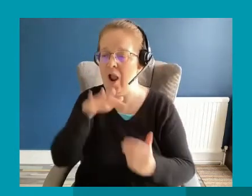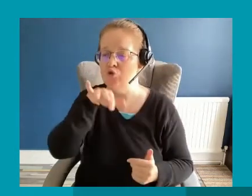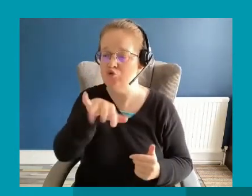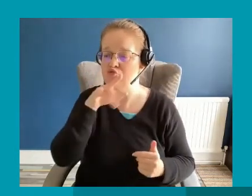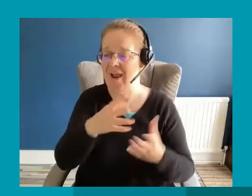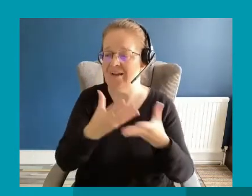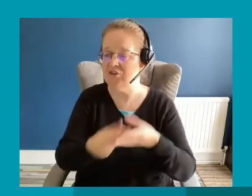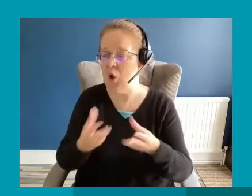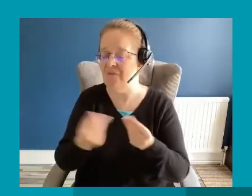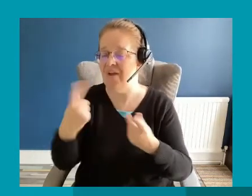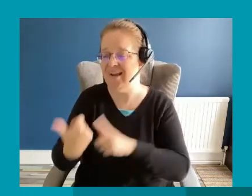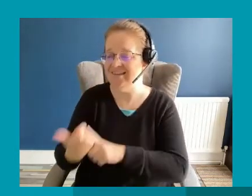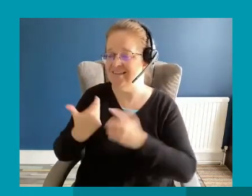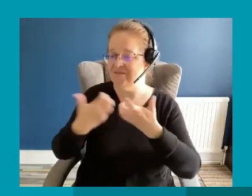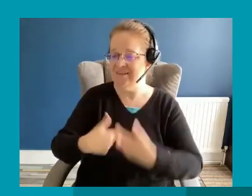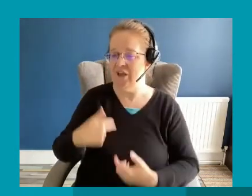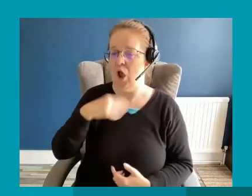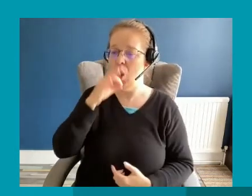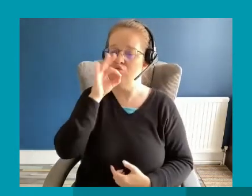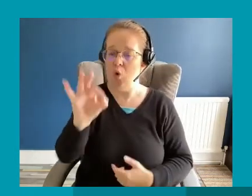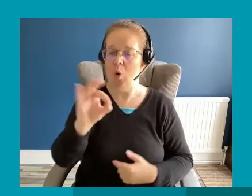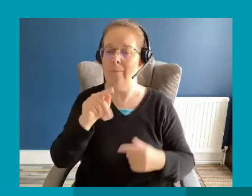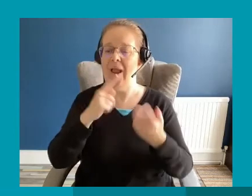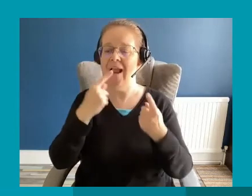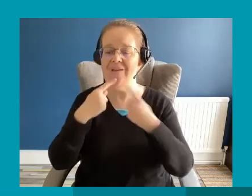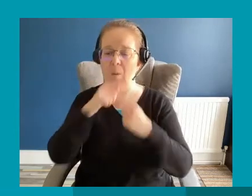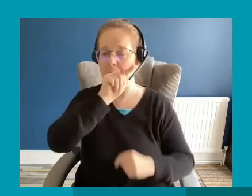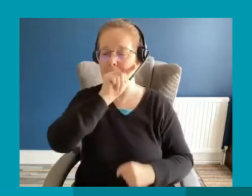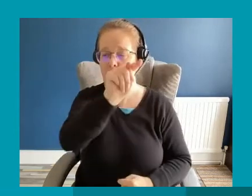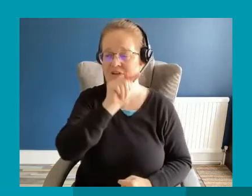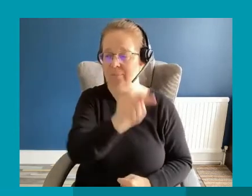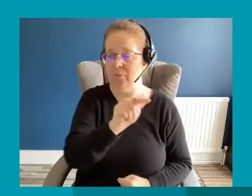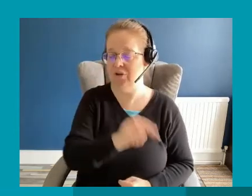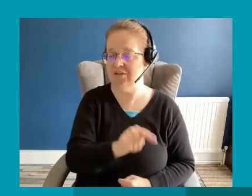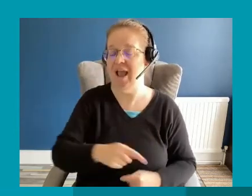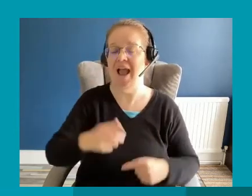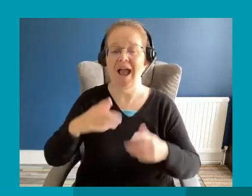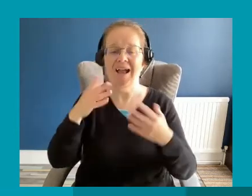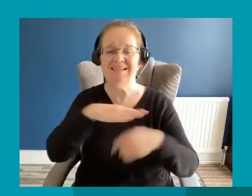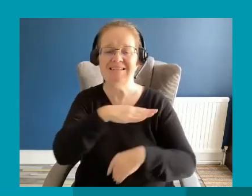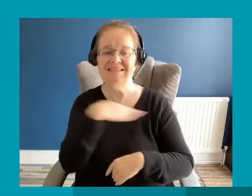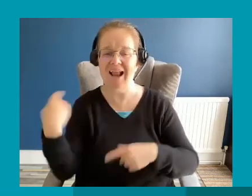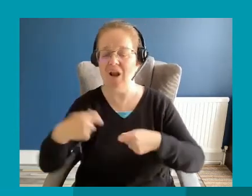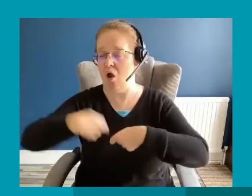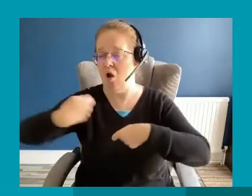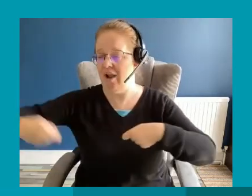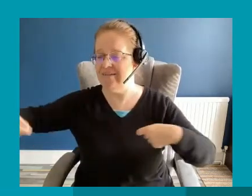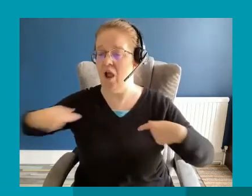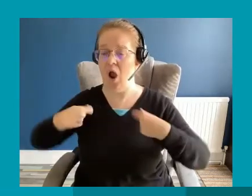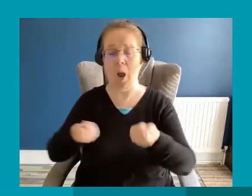I request information in bullet points. I asked for extended deadlines. I manage the challenges and although dyslexia isn't something